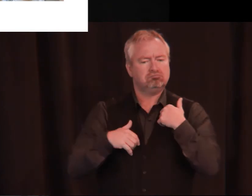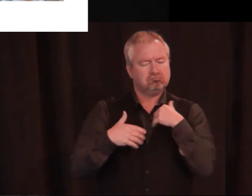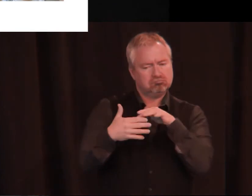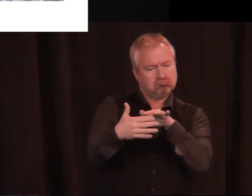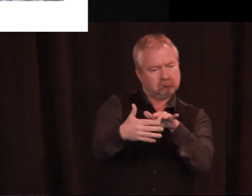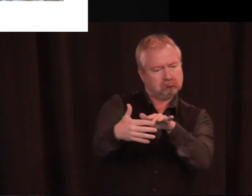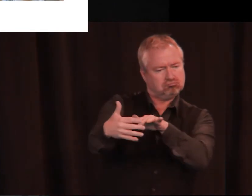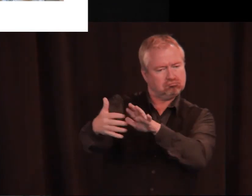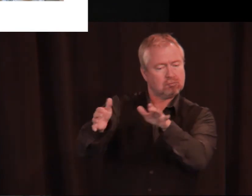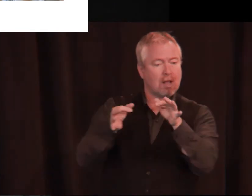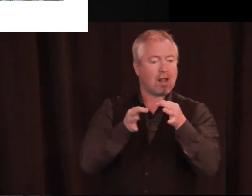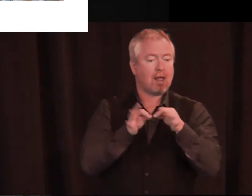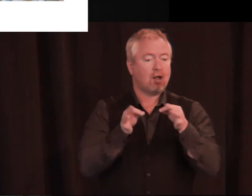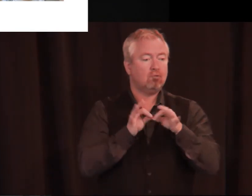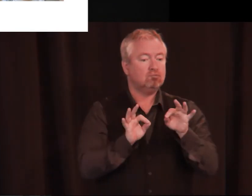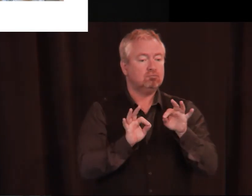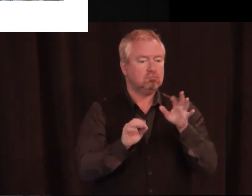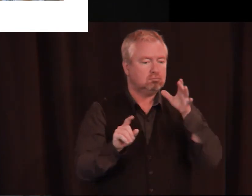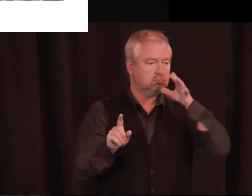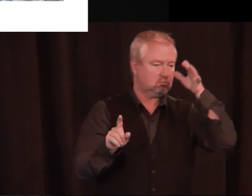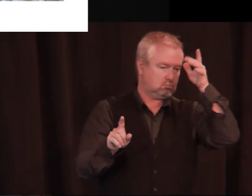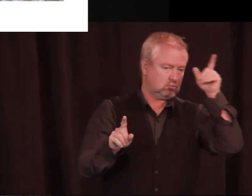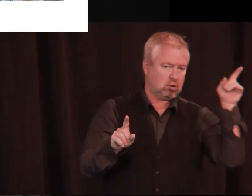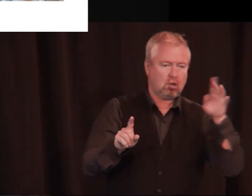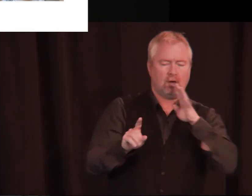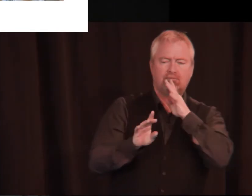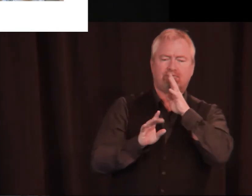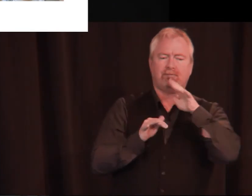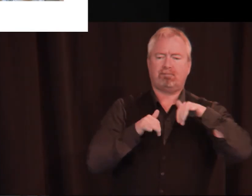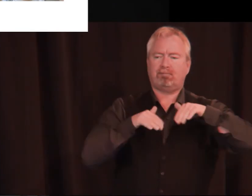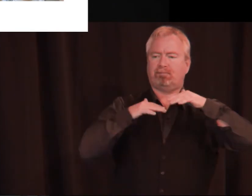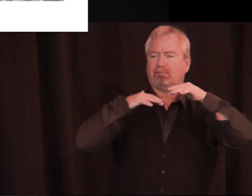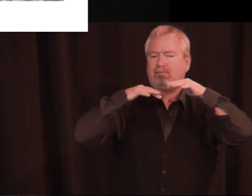having the parent communicate with the child a lot is really important.